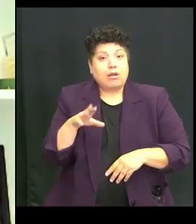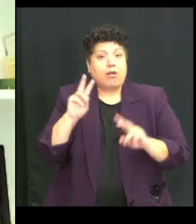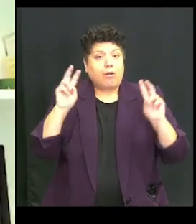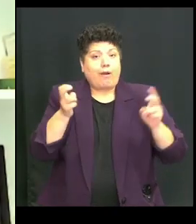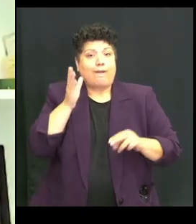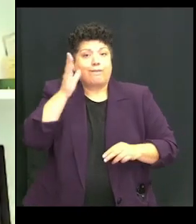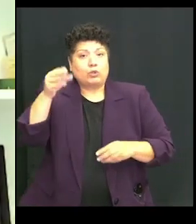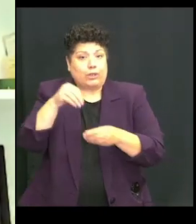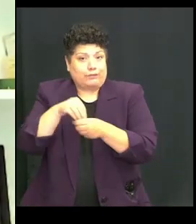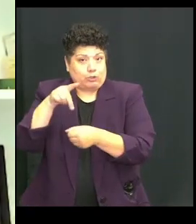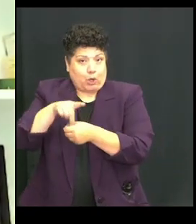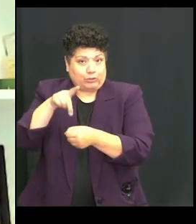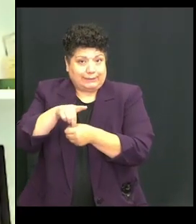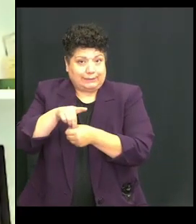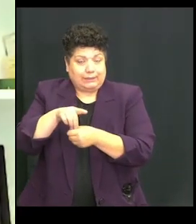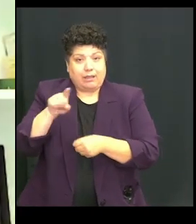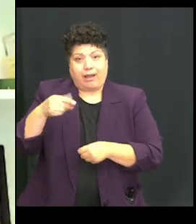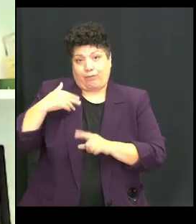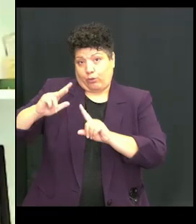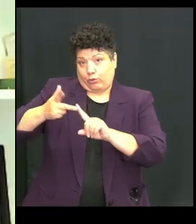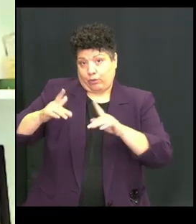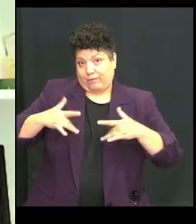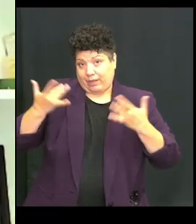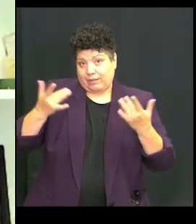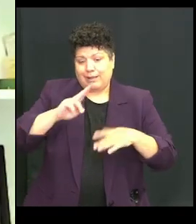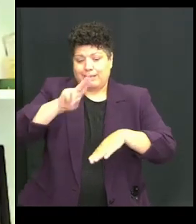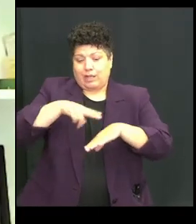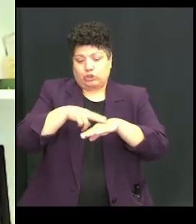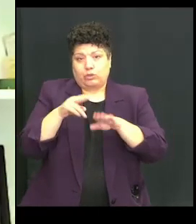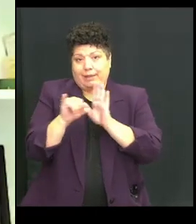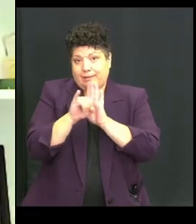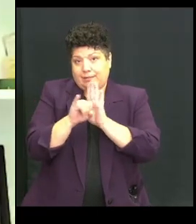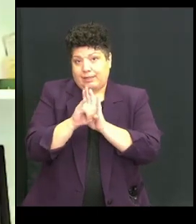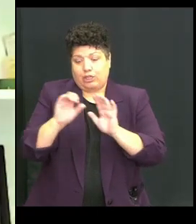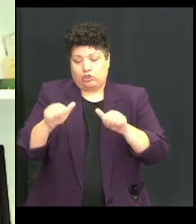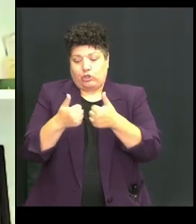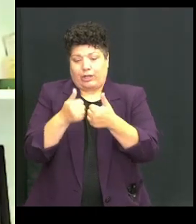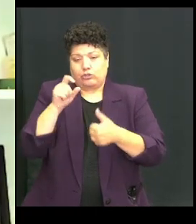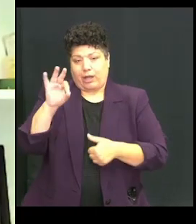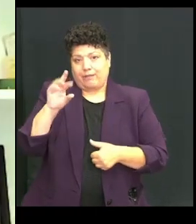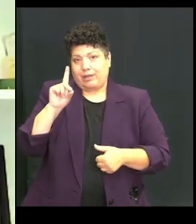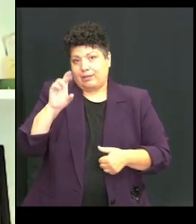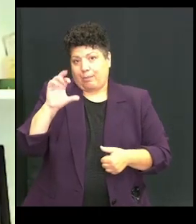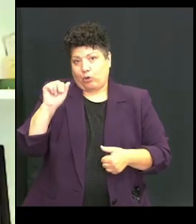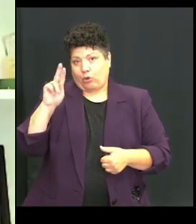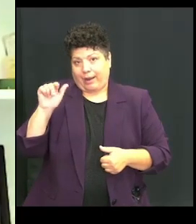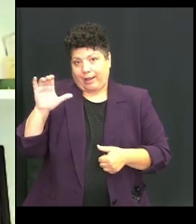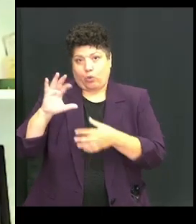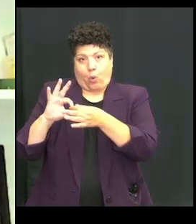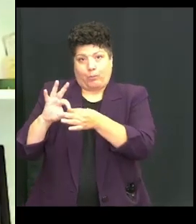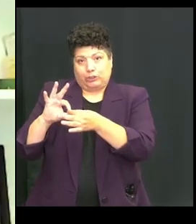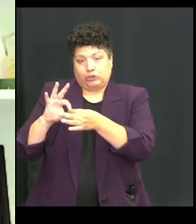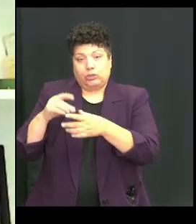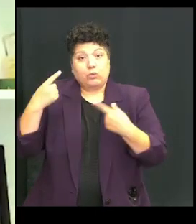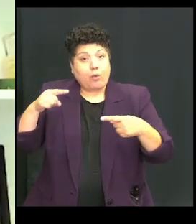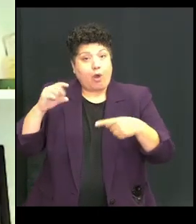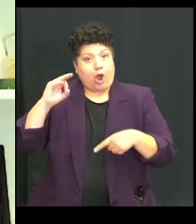It's the third event, on National Identity and Challenges of the Democratic Cooperation. So, that's going to be on October 20th.